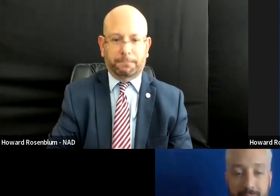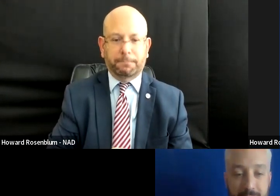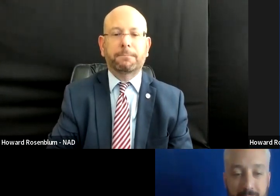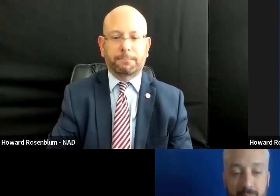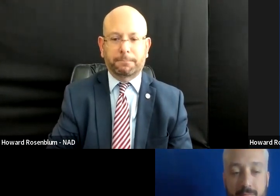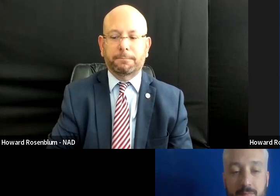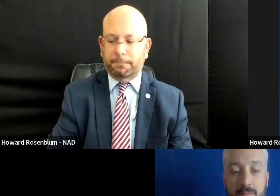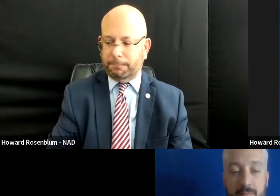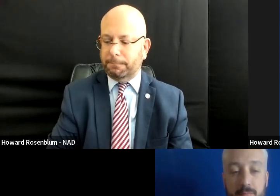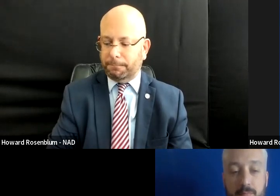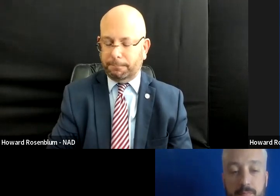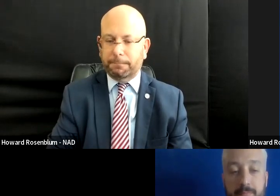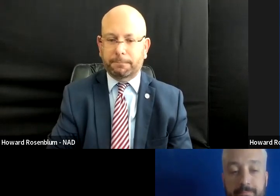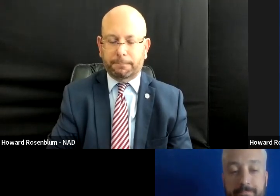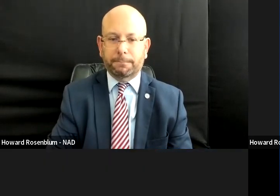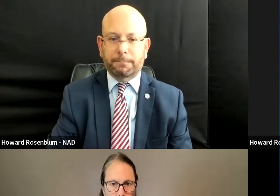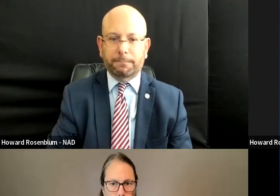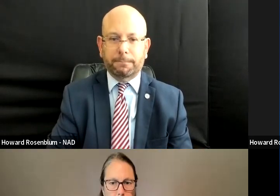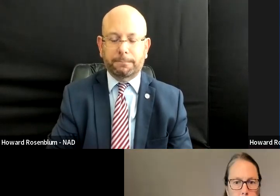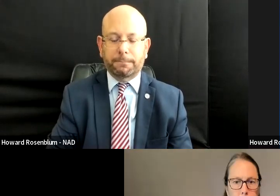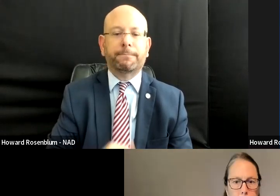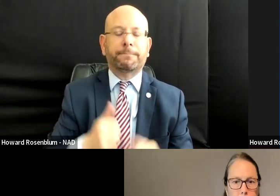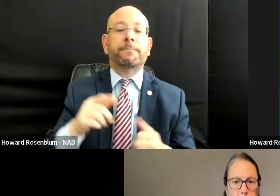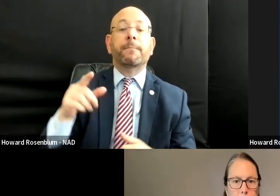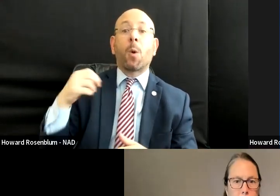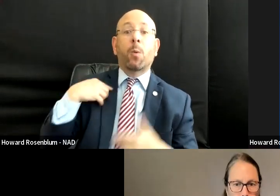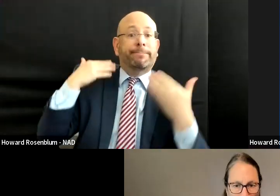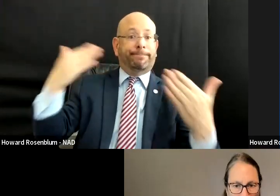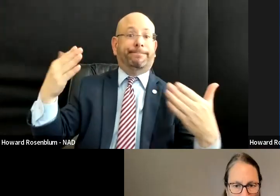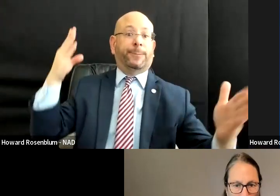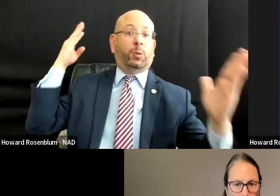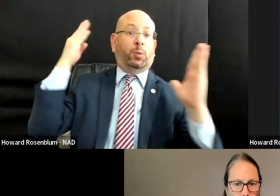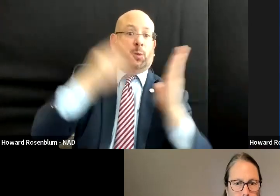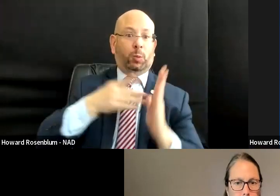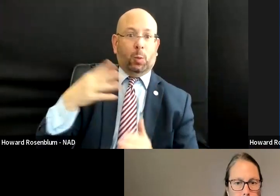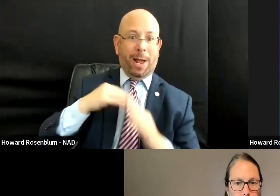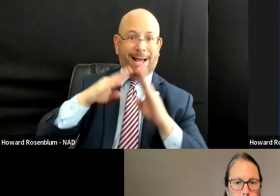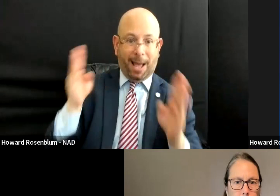It was radio silence from the white house so we decided to sue them as